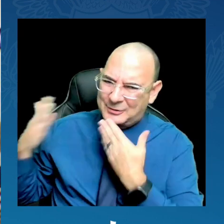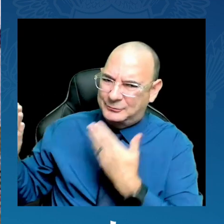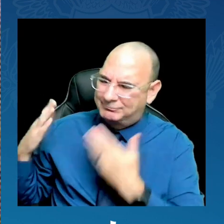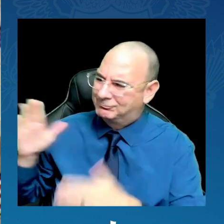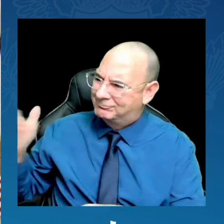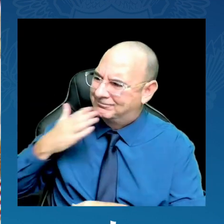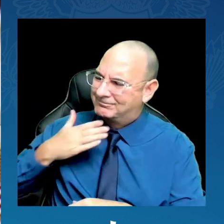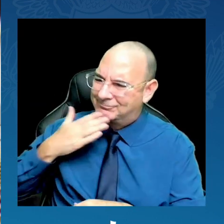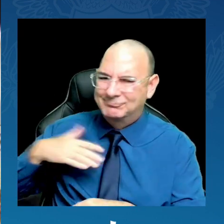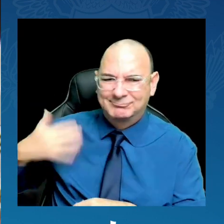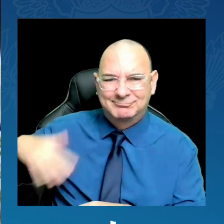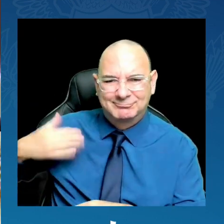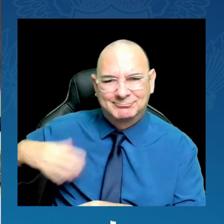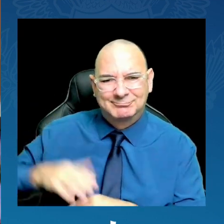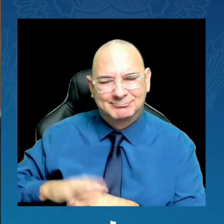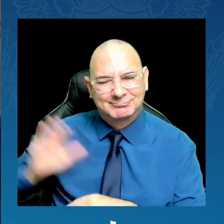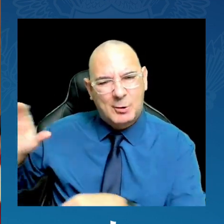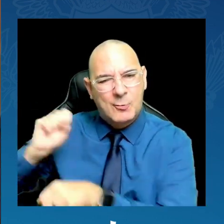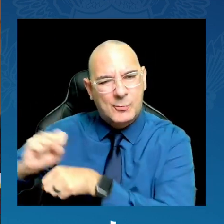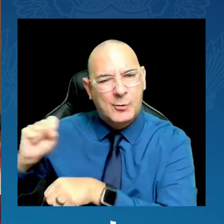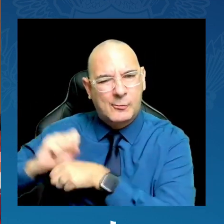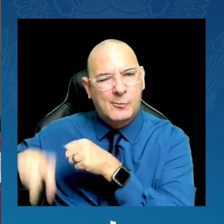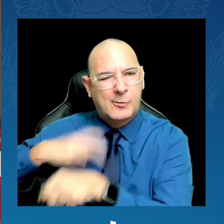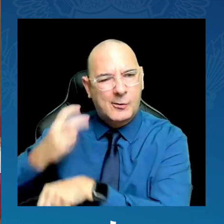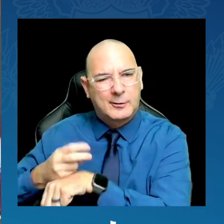I am thrilled to be here. I am thrilled to be here.